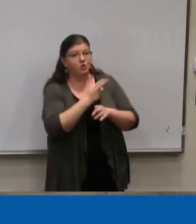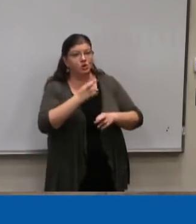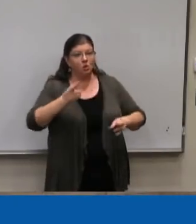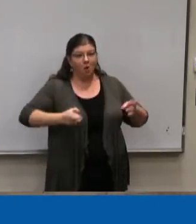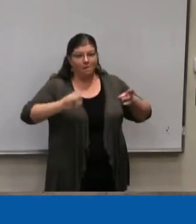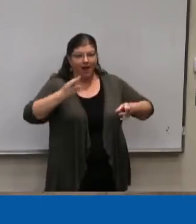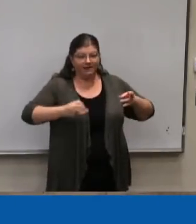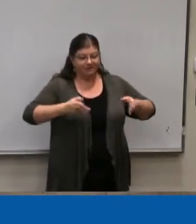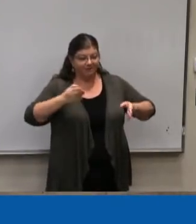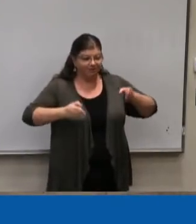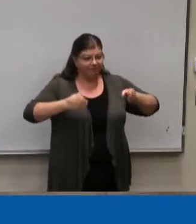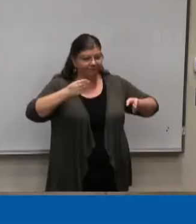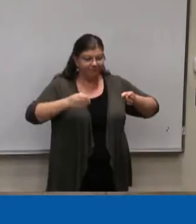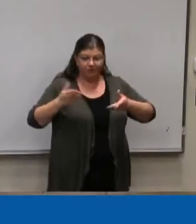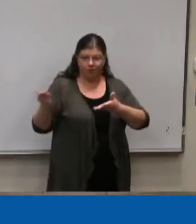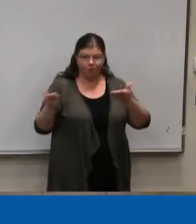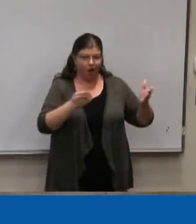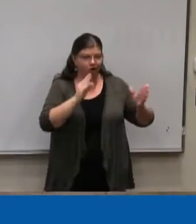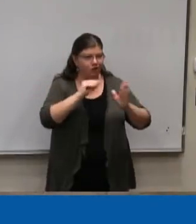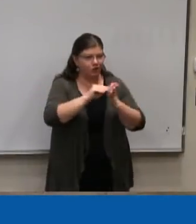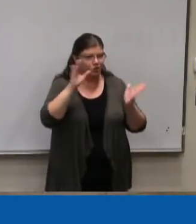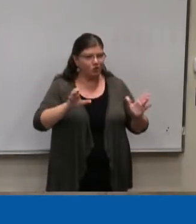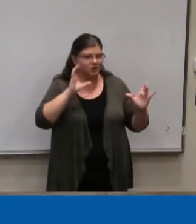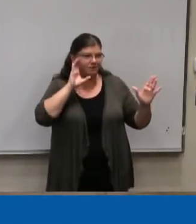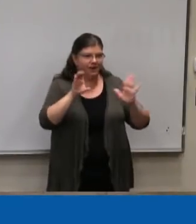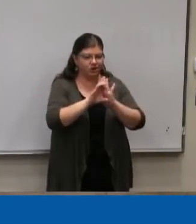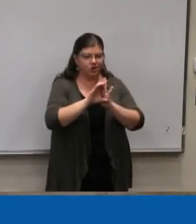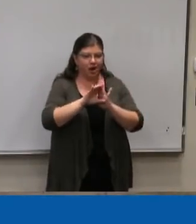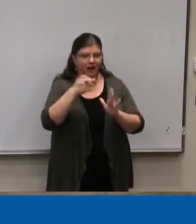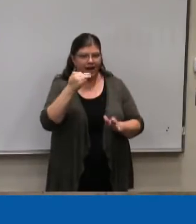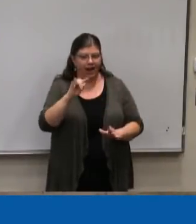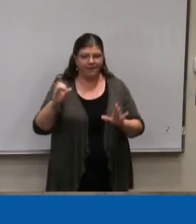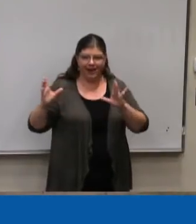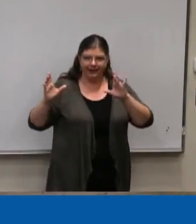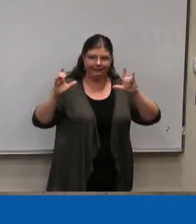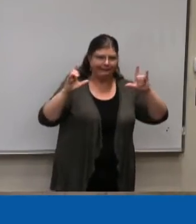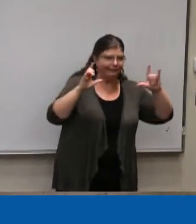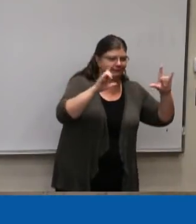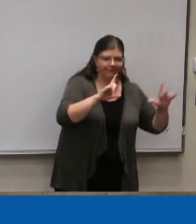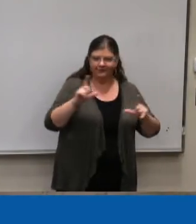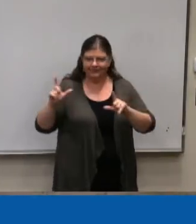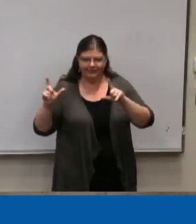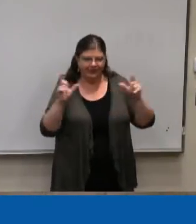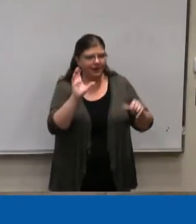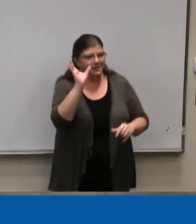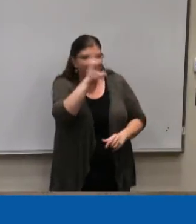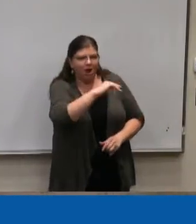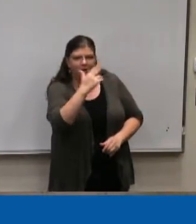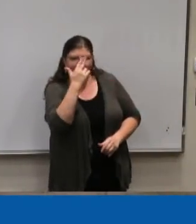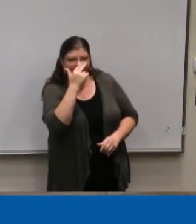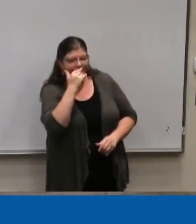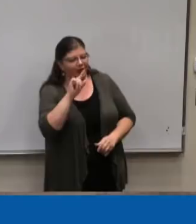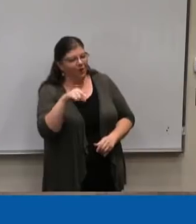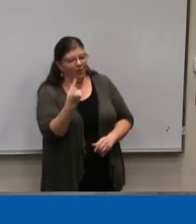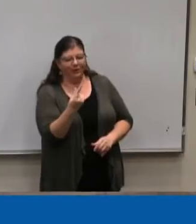where the robots brought in each student's picture on an iPad, which was bizarre and in the fun way that only Japanese fun can be,